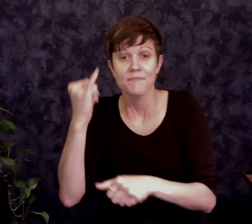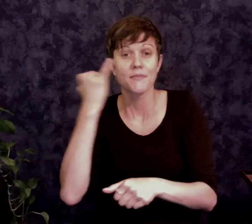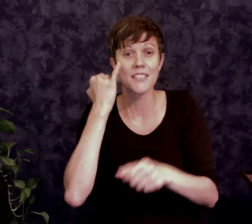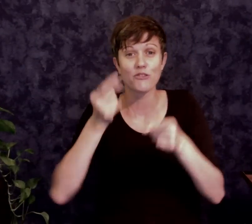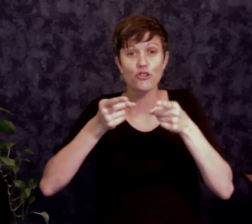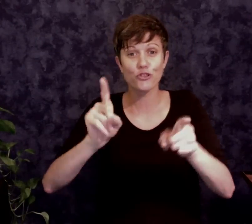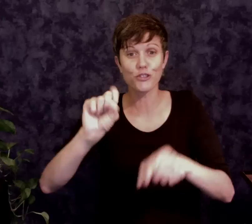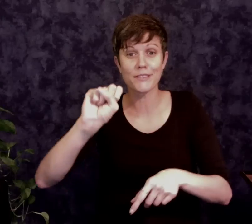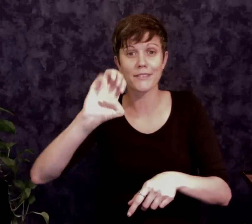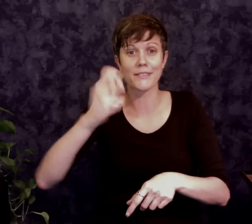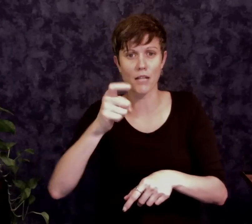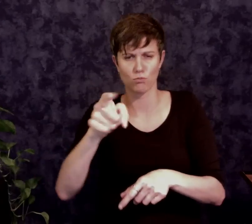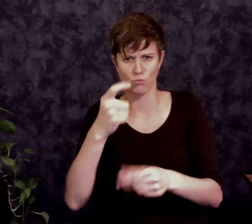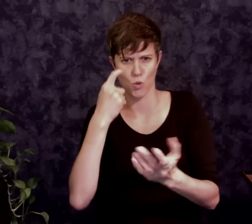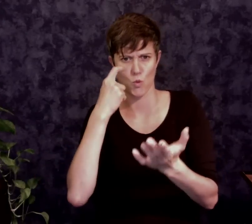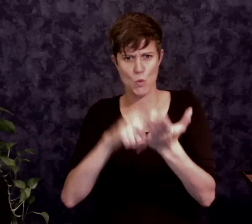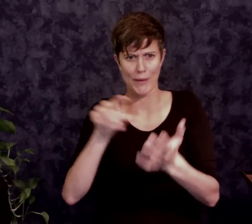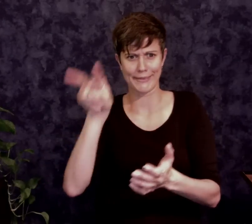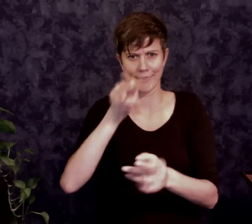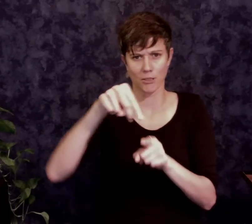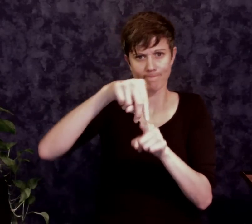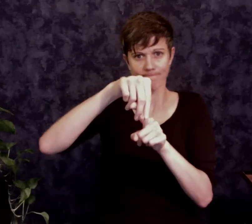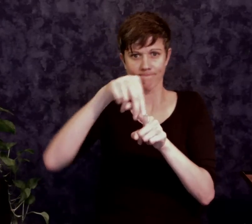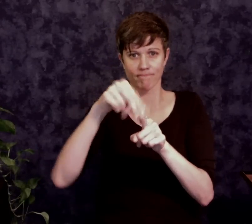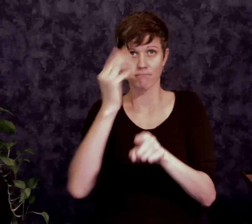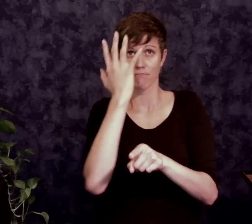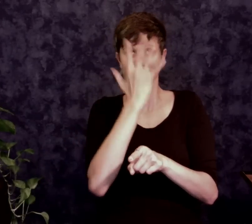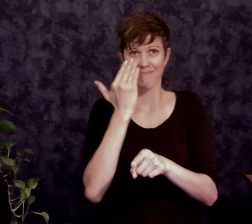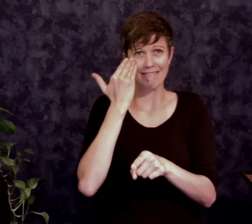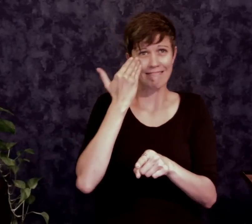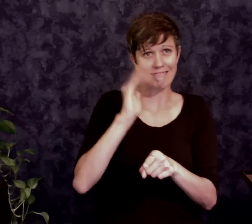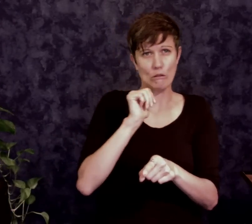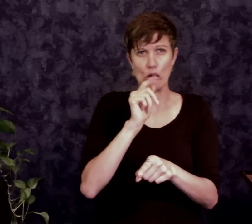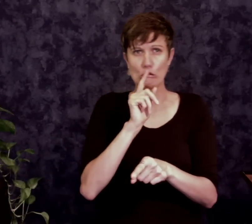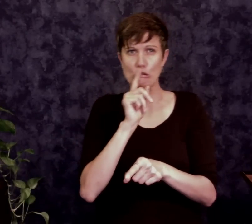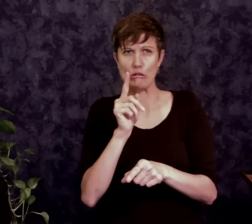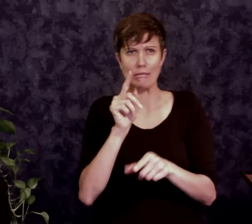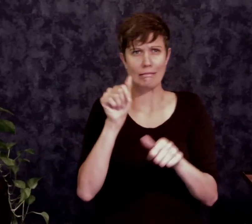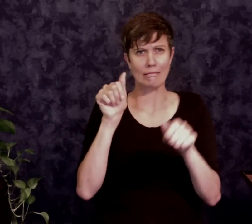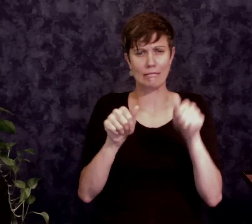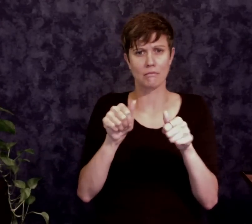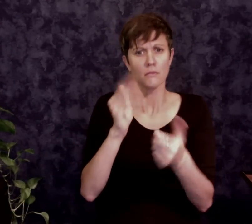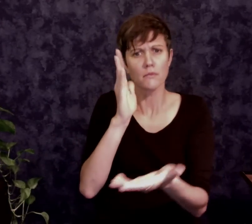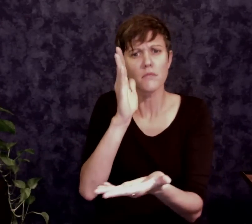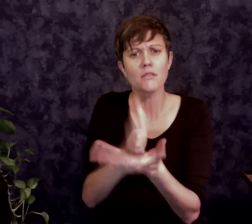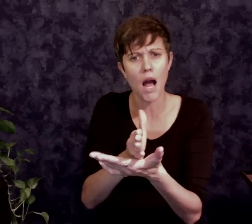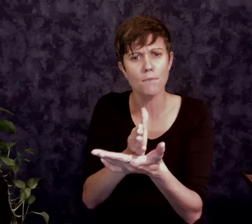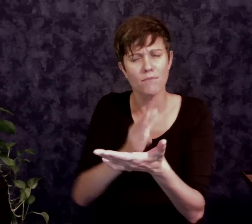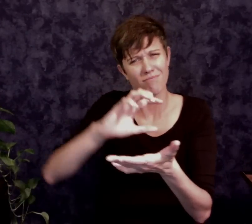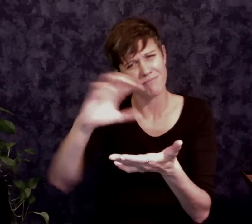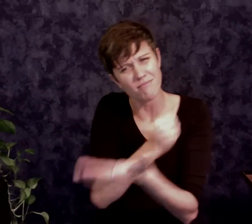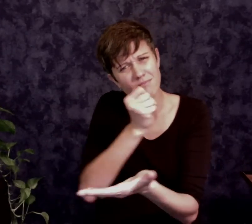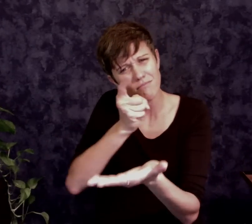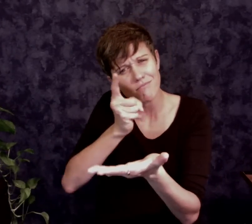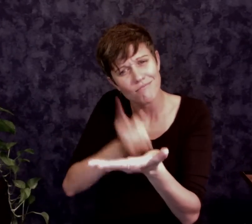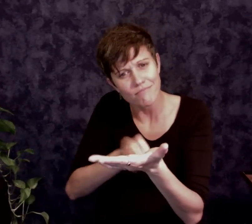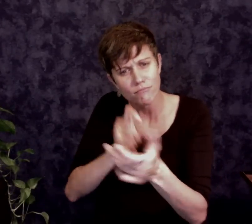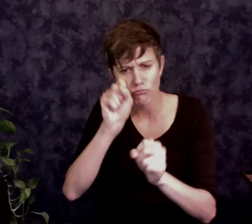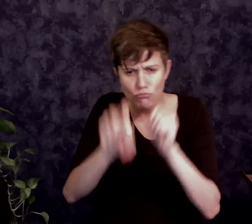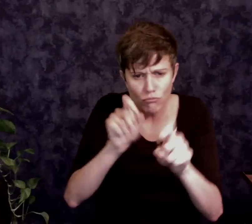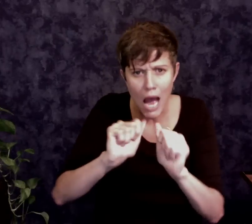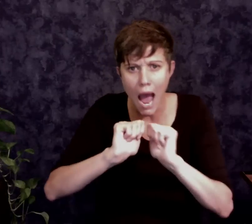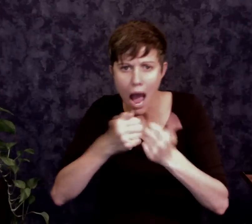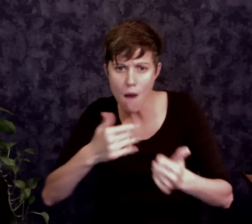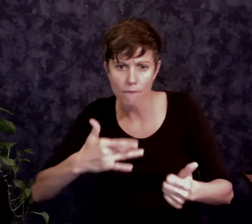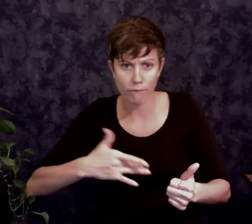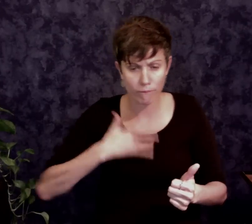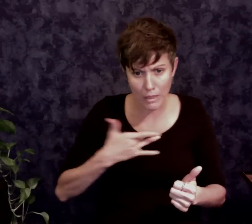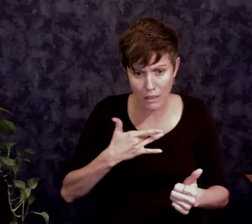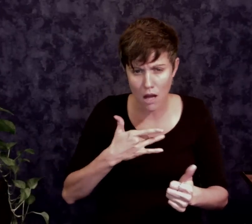While having sex, if you notice that the other person seems unsure or uncomfortable, stop. Check in and ask how they are feeling.